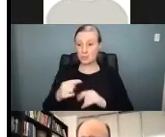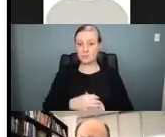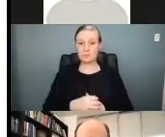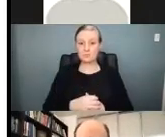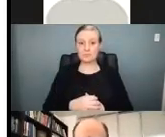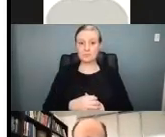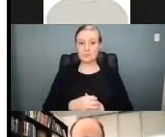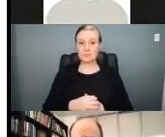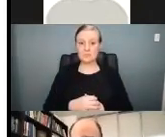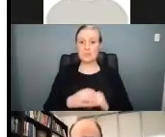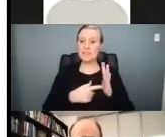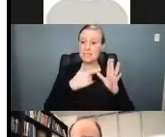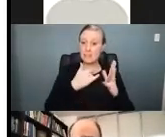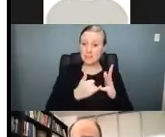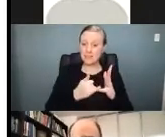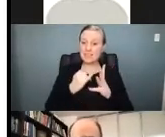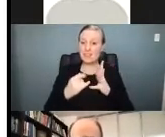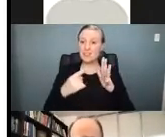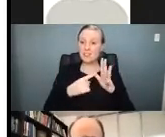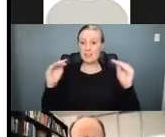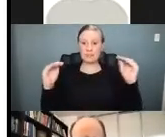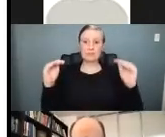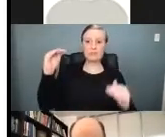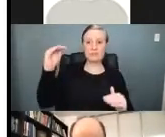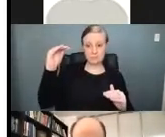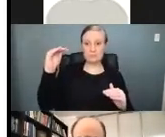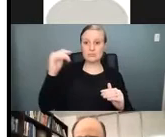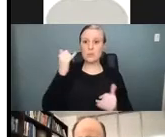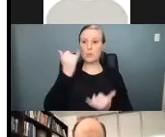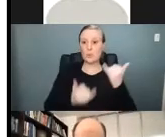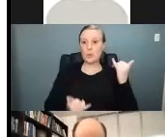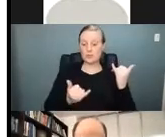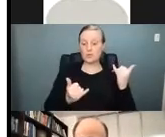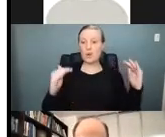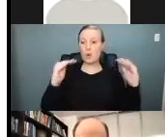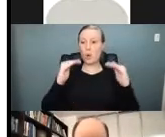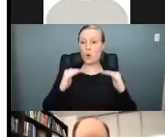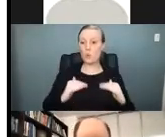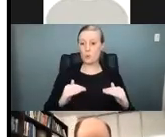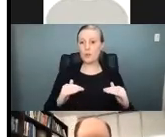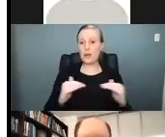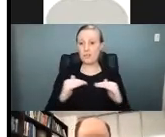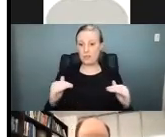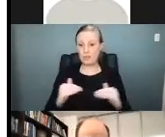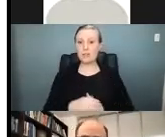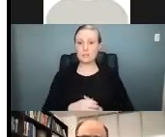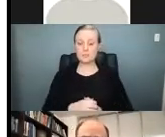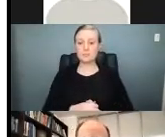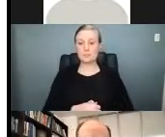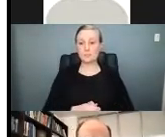the lowest levels of digital inclusion in terms of state level results. What is interesting,